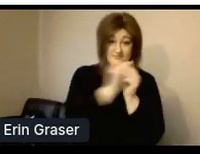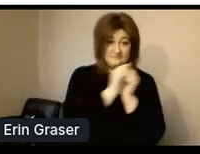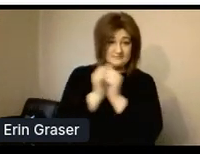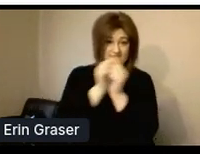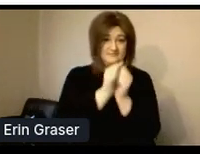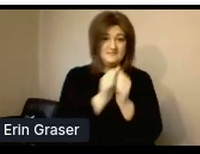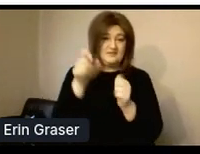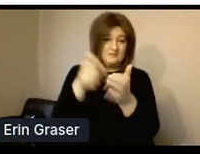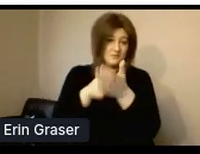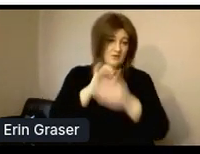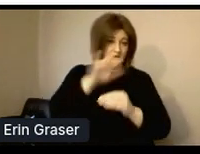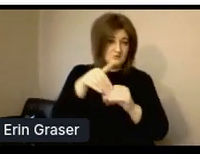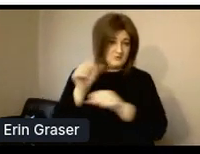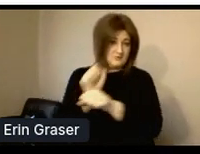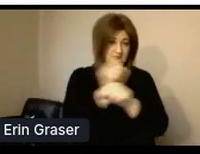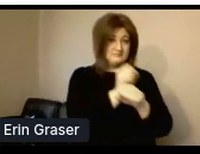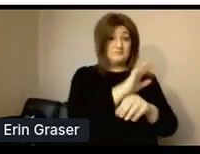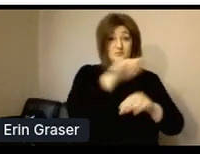Everybody's on a journey.